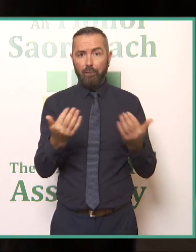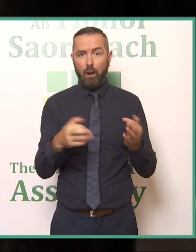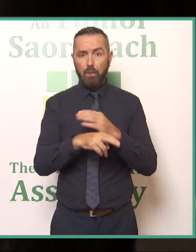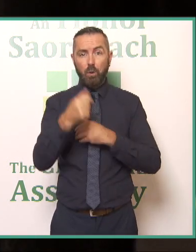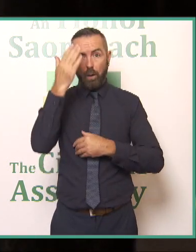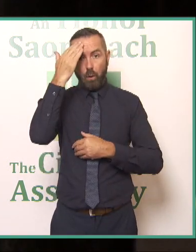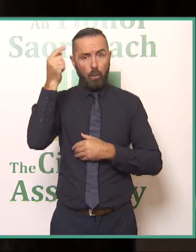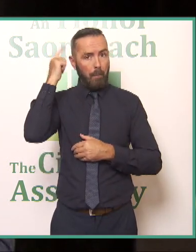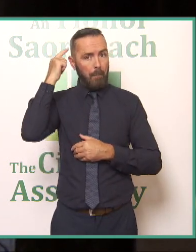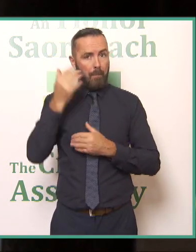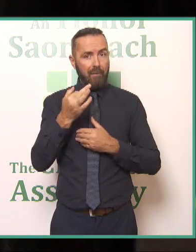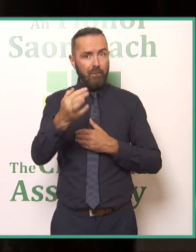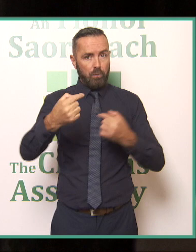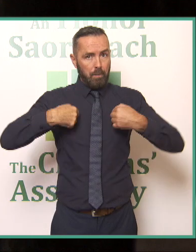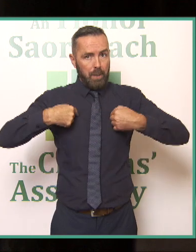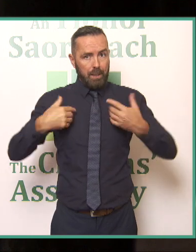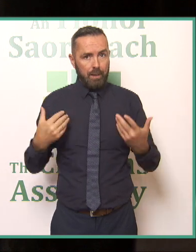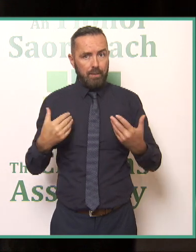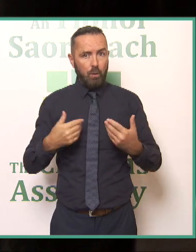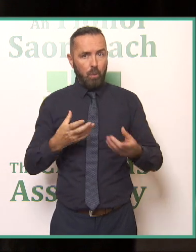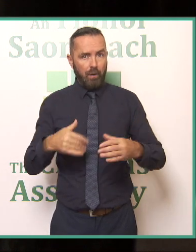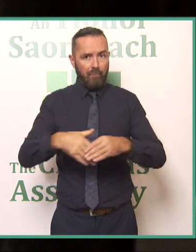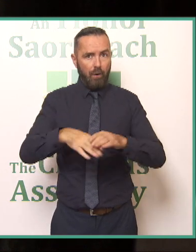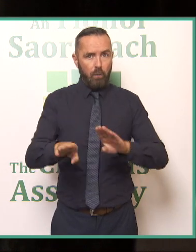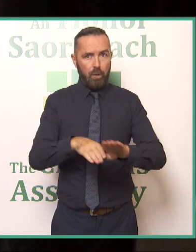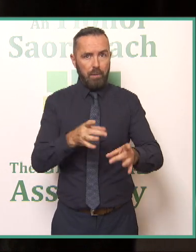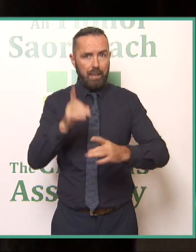and we have to be very involved in the decision making because it really affects us so you can